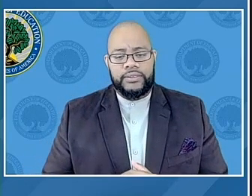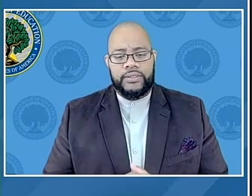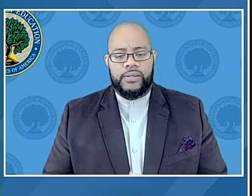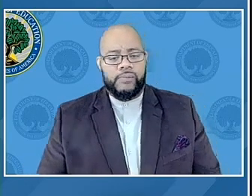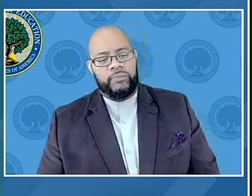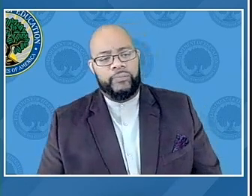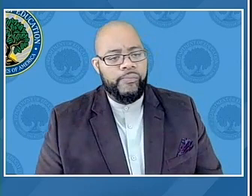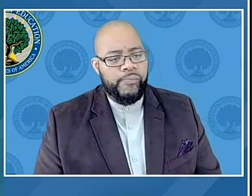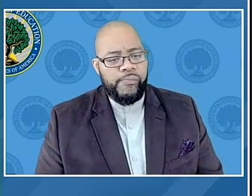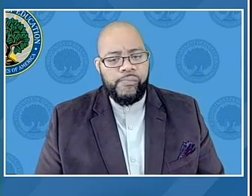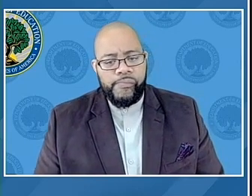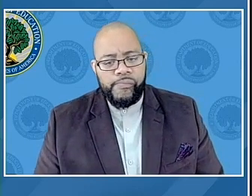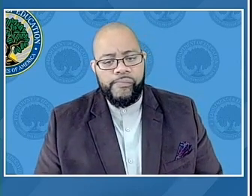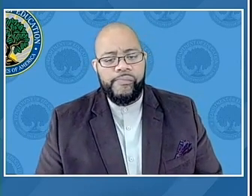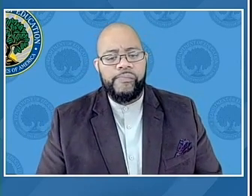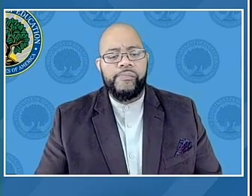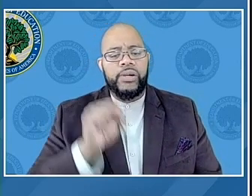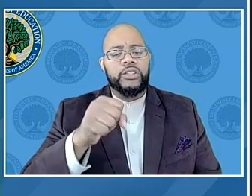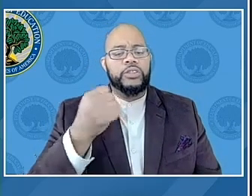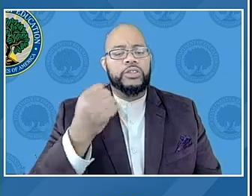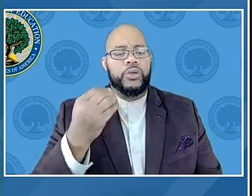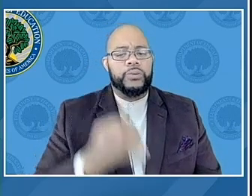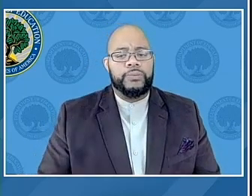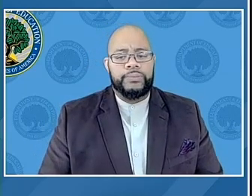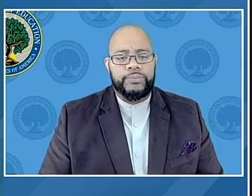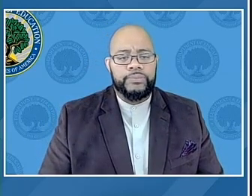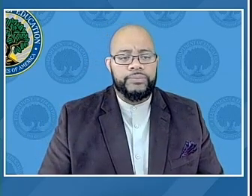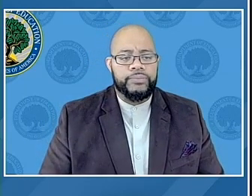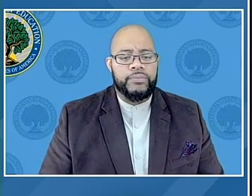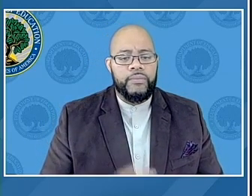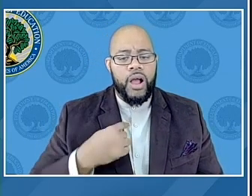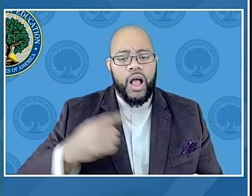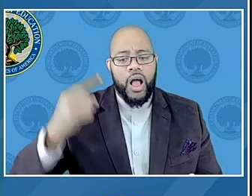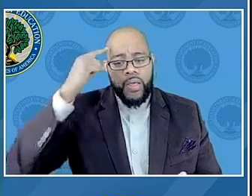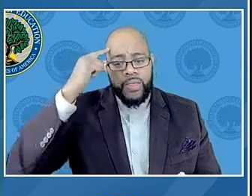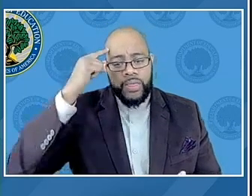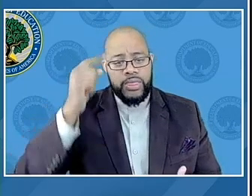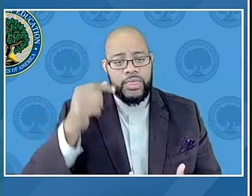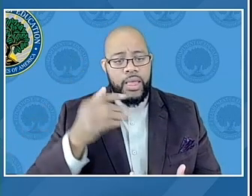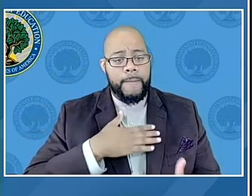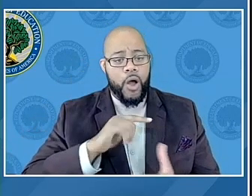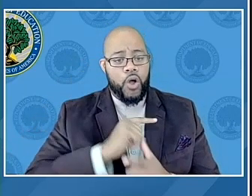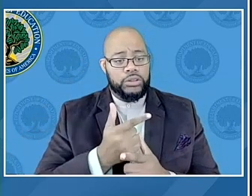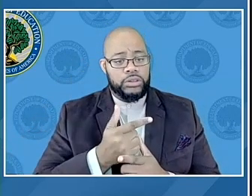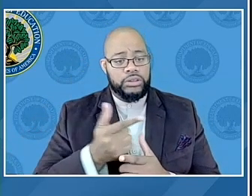Yes. So I think Michael, my alternate, had asked a question in the chat right before